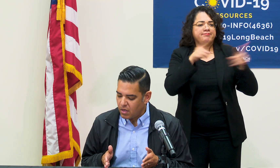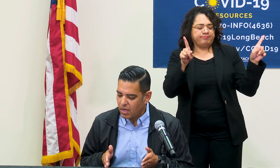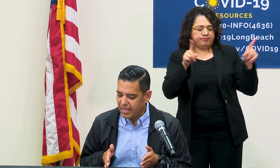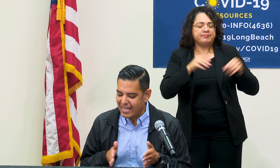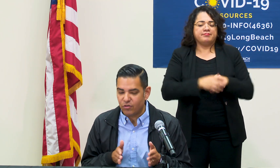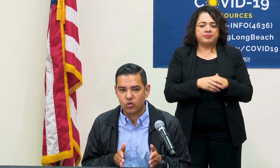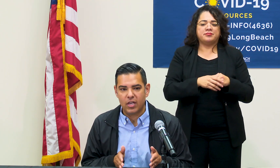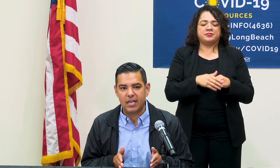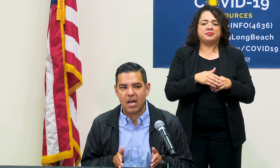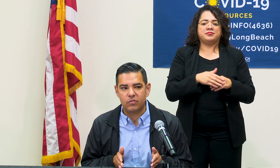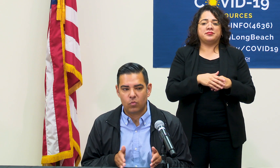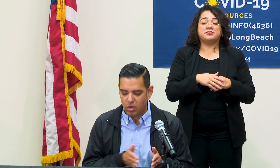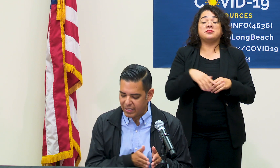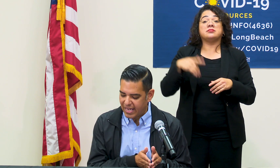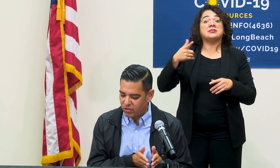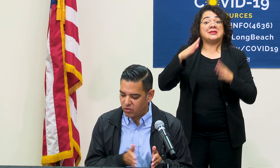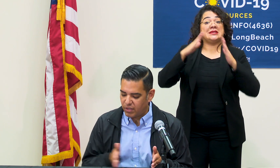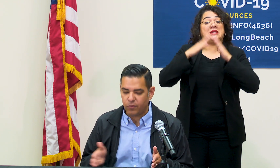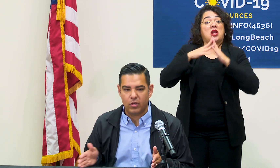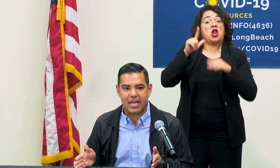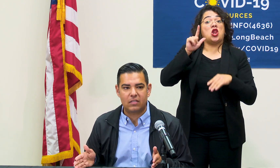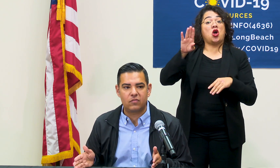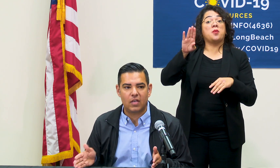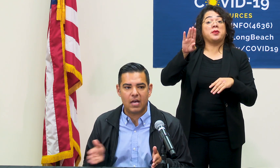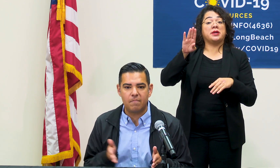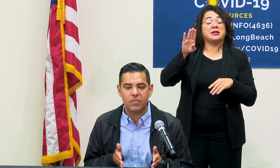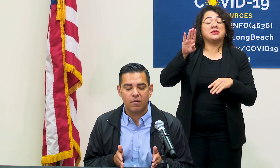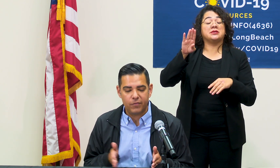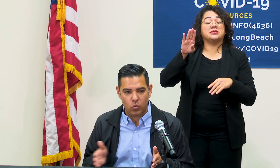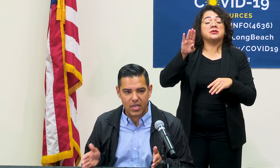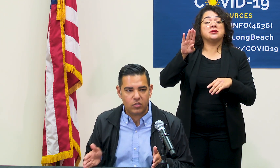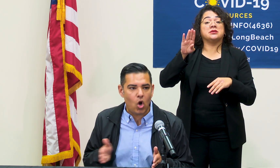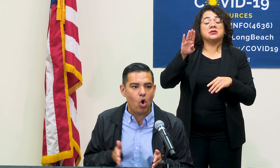yesterday announced that we are canceling for the next few weeks all the